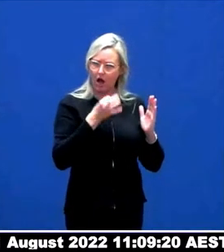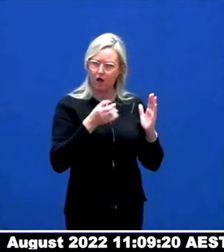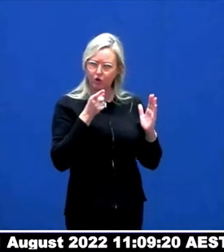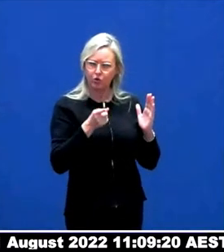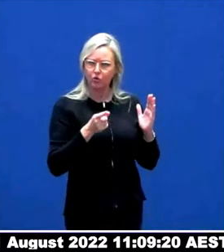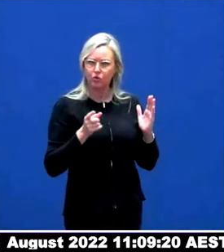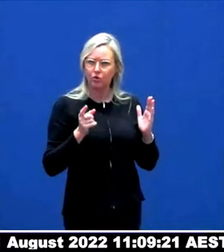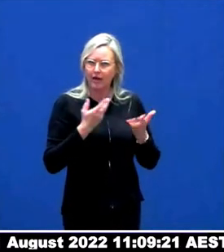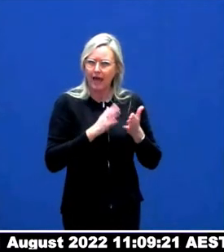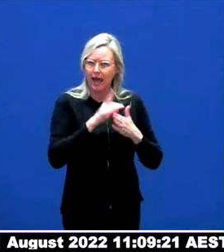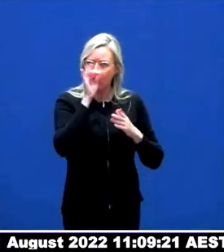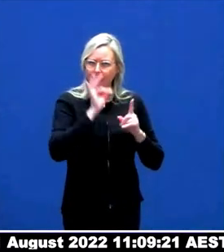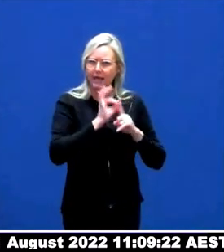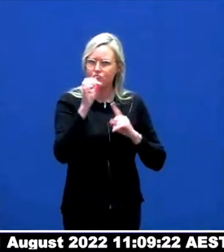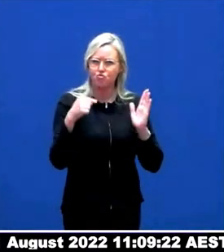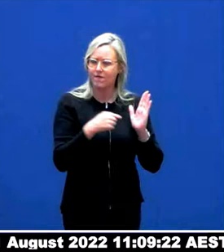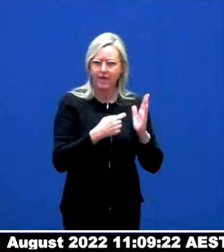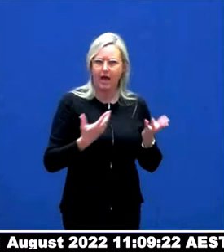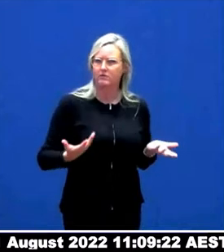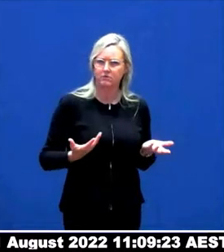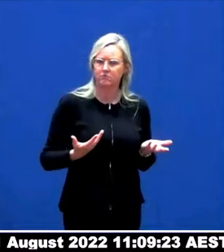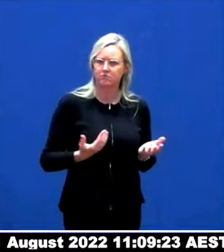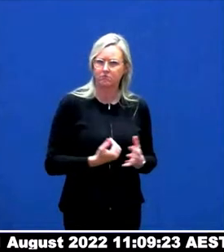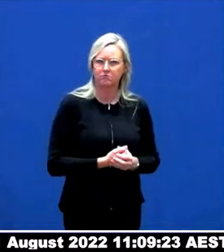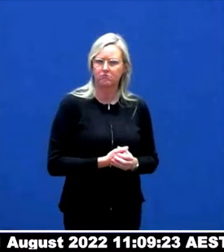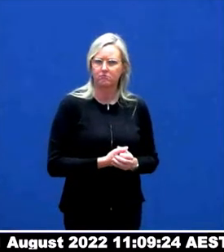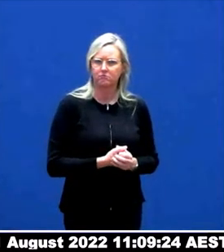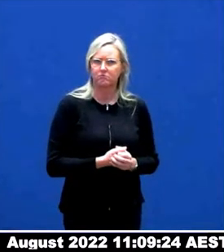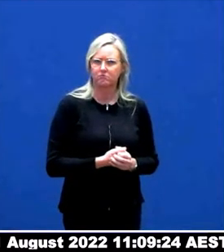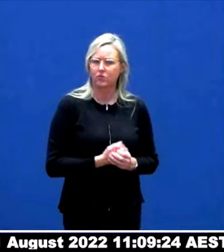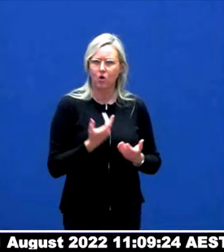done to address that? What would you see as the way to approach that?